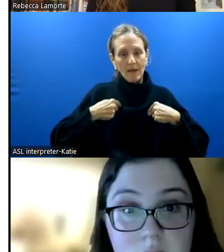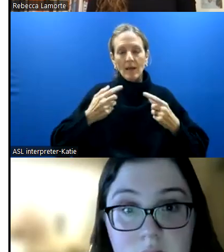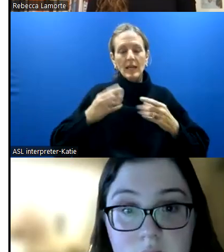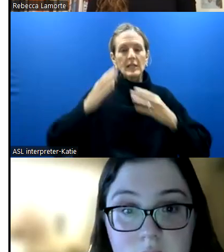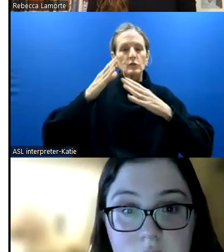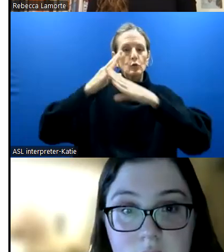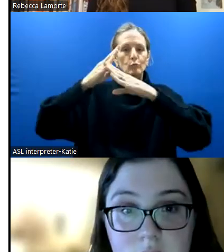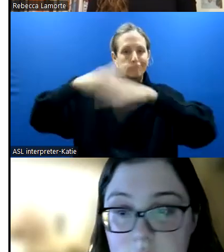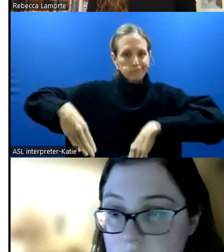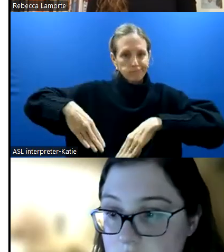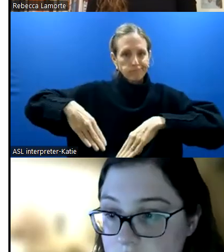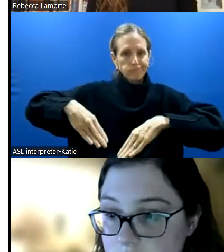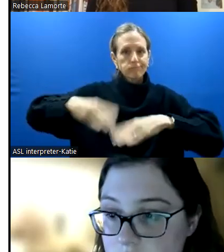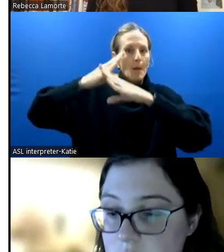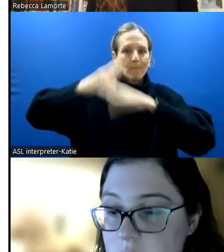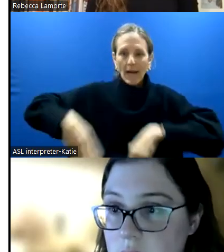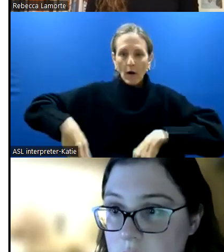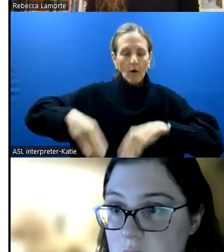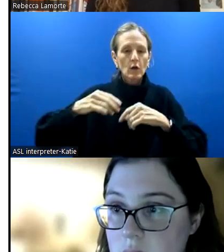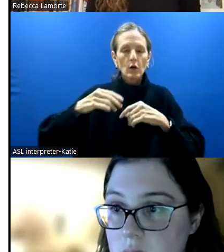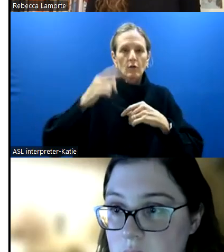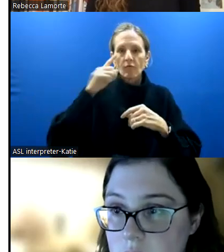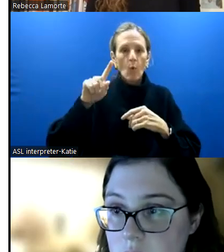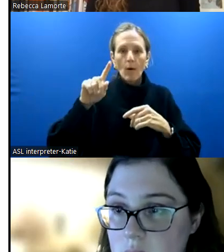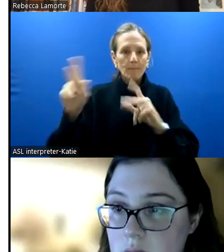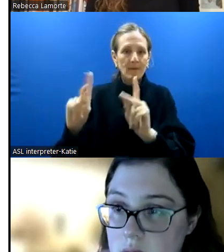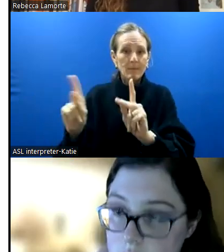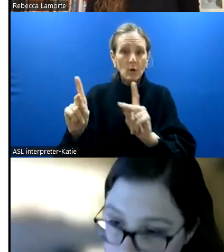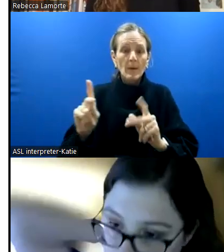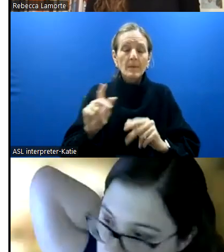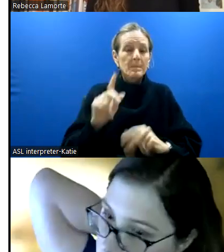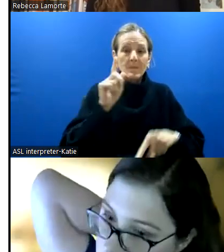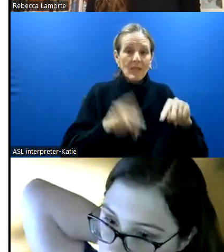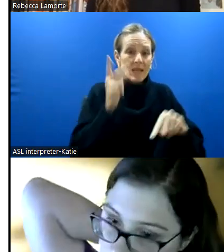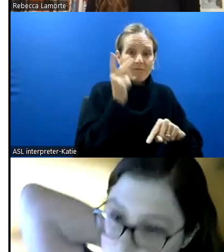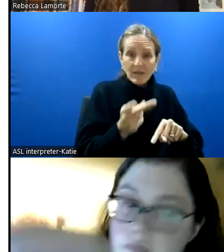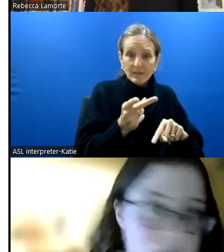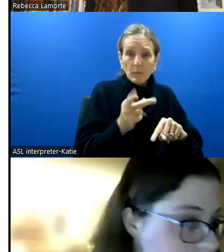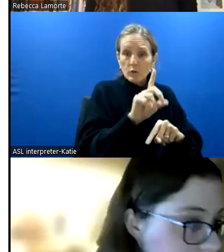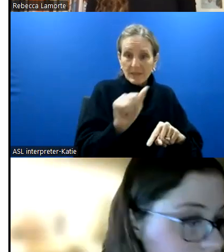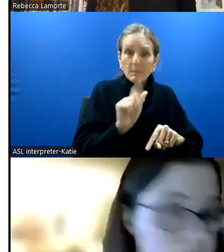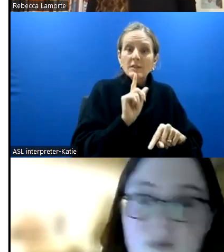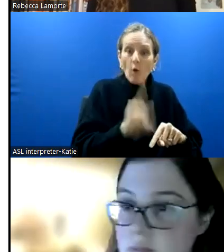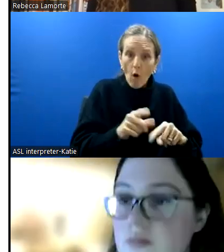Just invisible disabilities are a thing. And if anything, if I can get through this wackadoodle